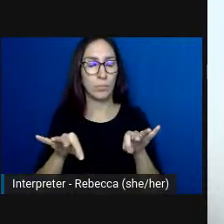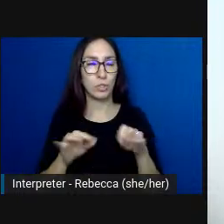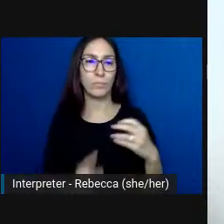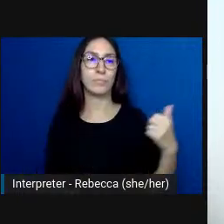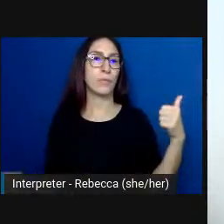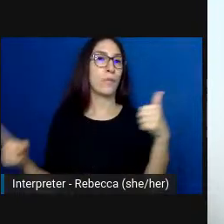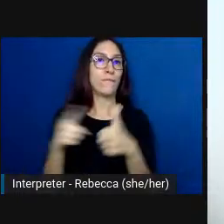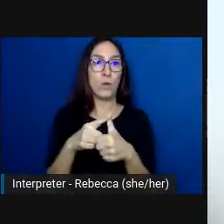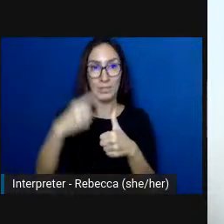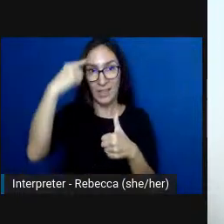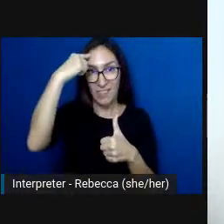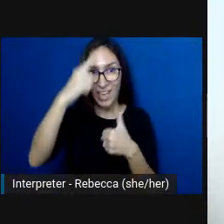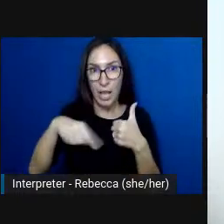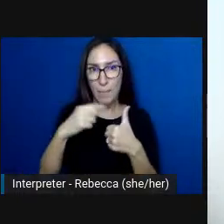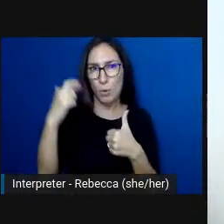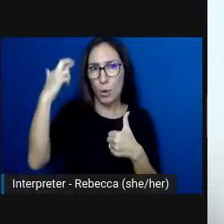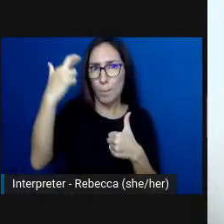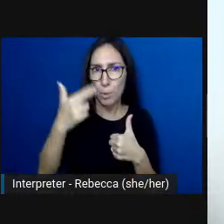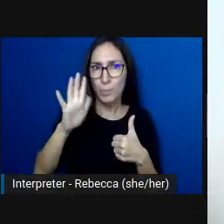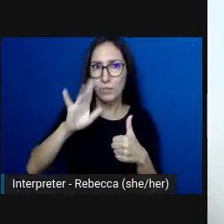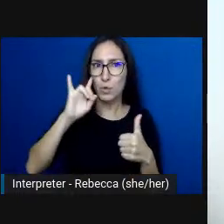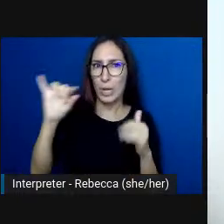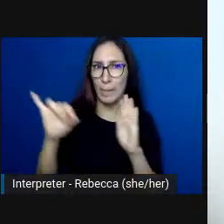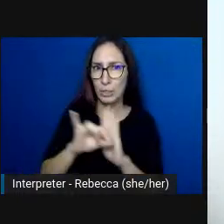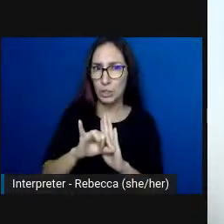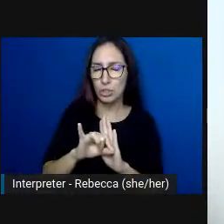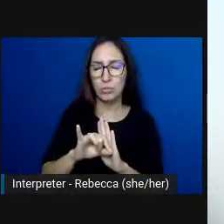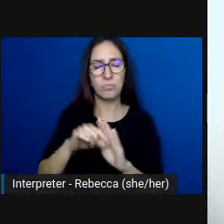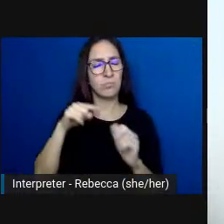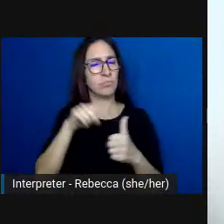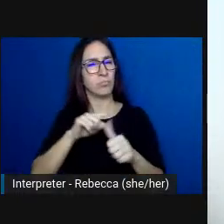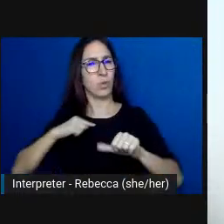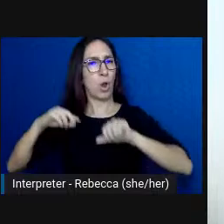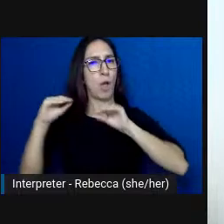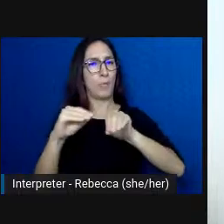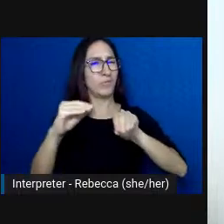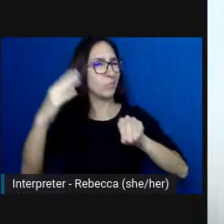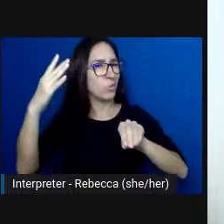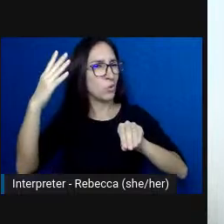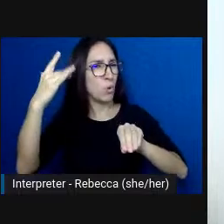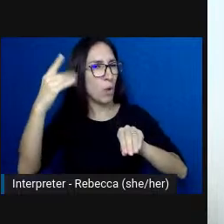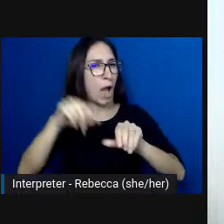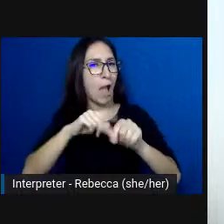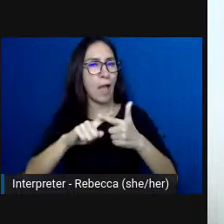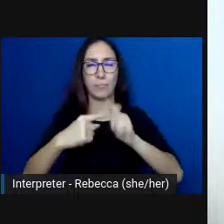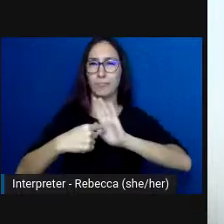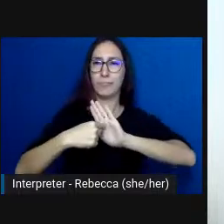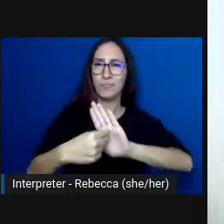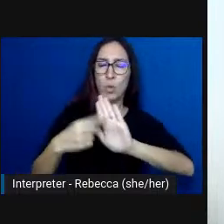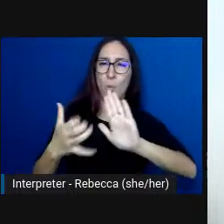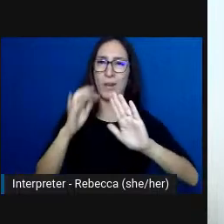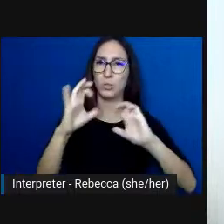and here are best practices for what to write for your ALT TEXT description (1) Think about the purpose of your image .